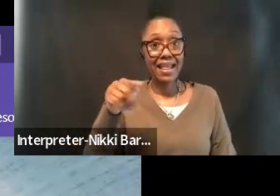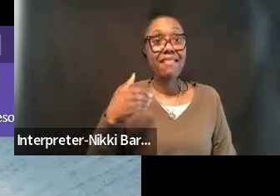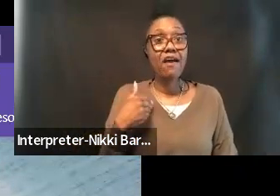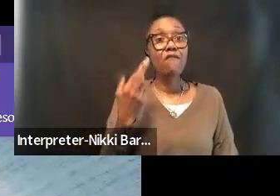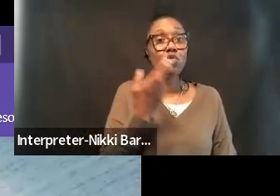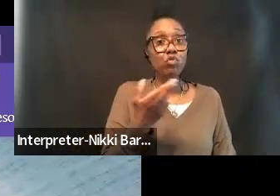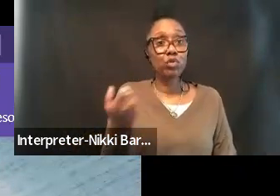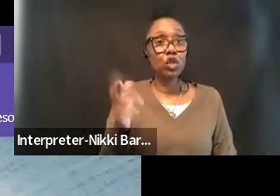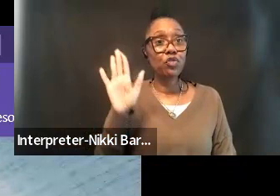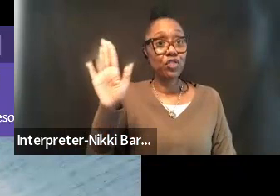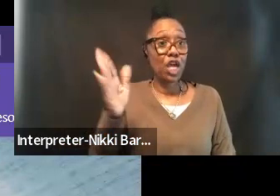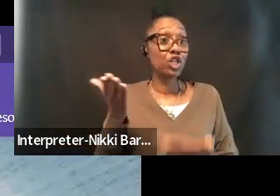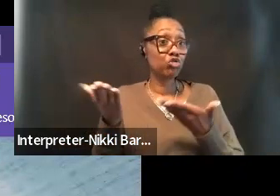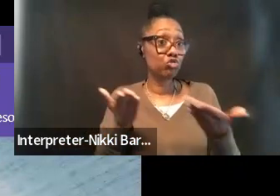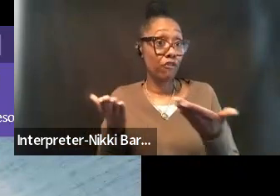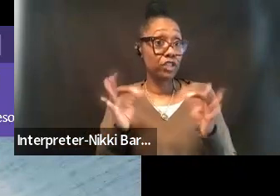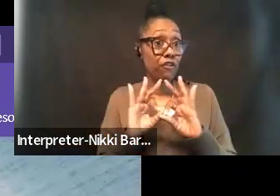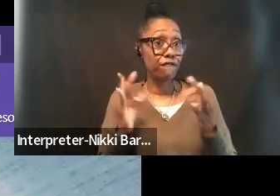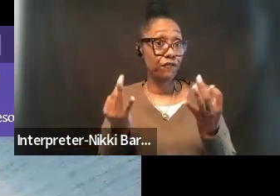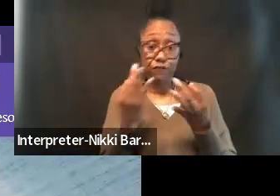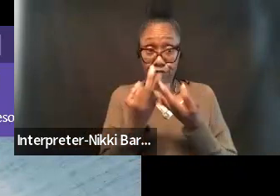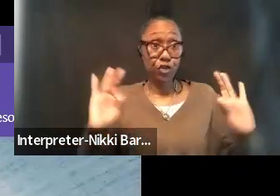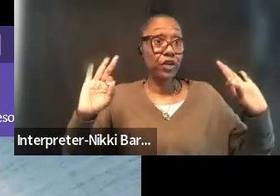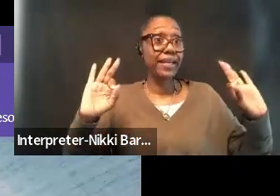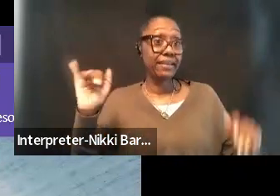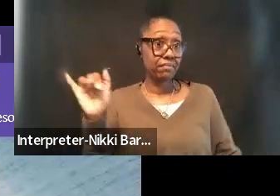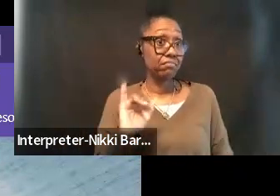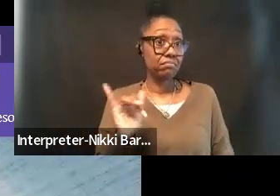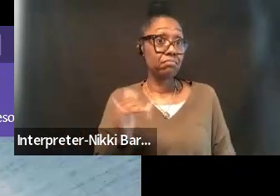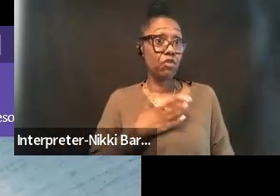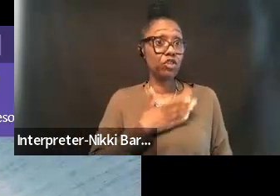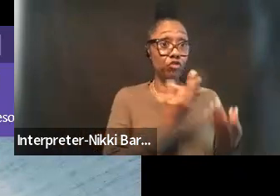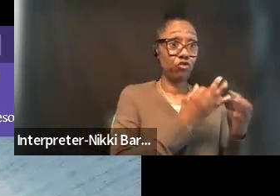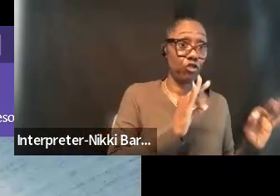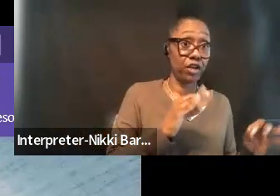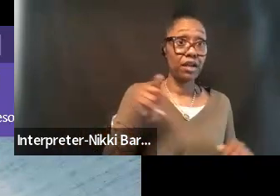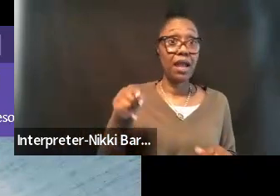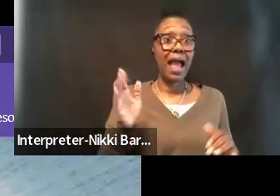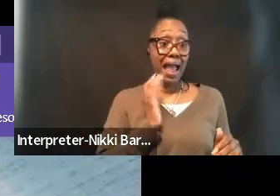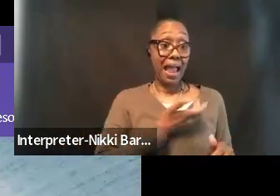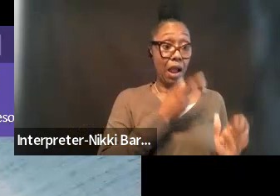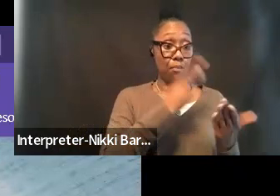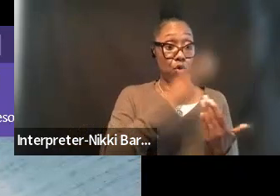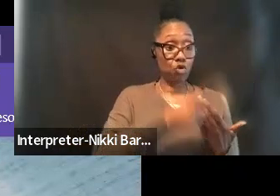Their services also are free like ours. Our program goes from kindergarten to twelfth grade.